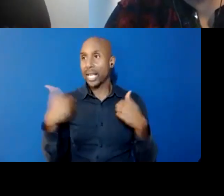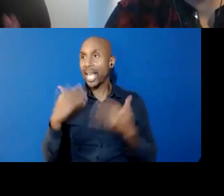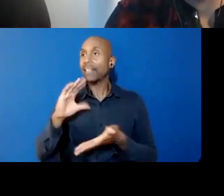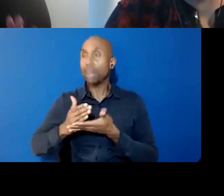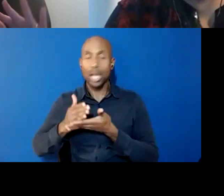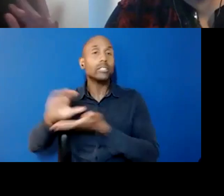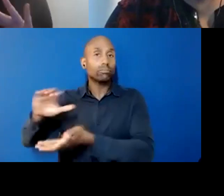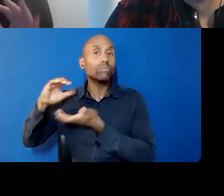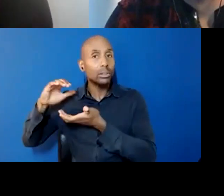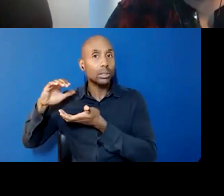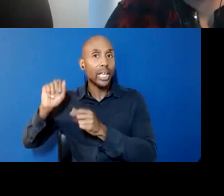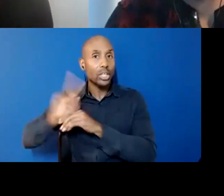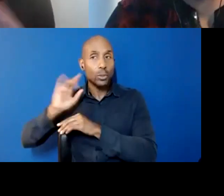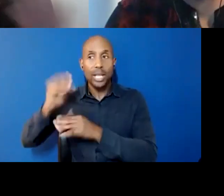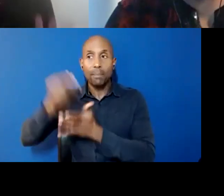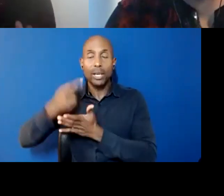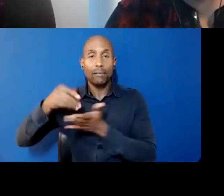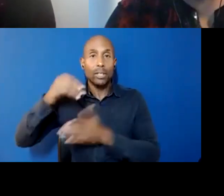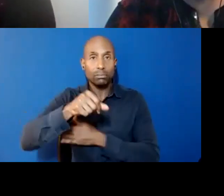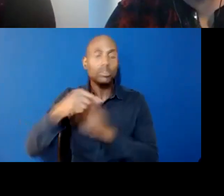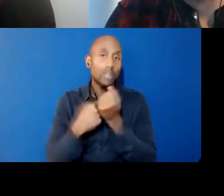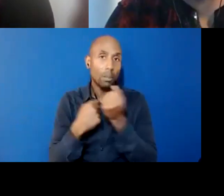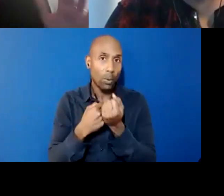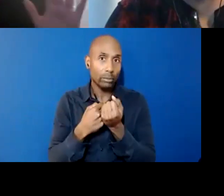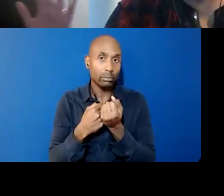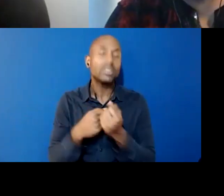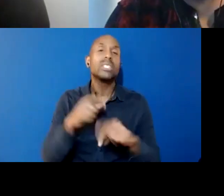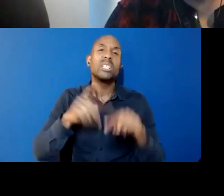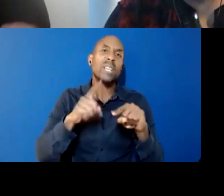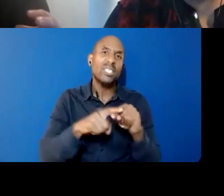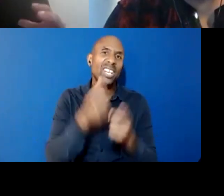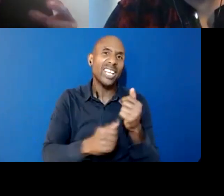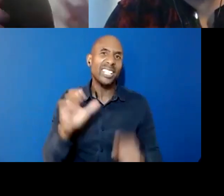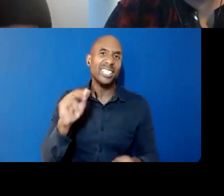It is a case by case basis and also assessing what is the responsibility of the student